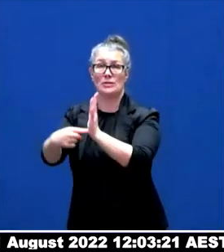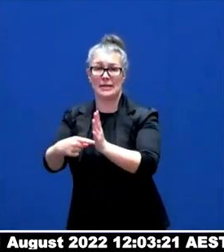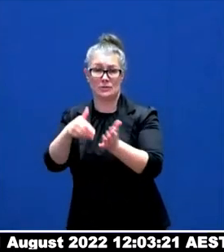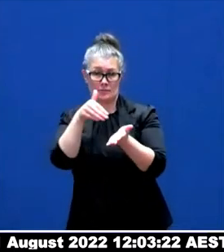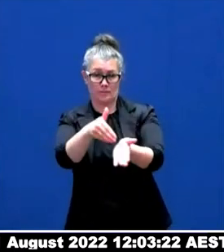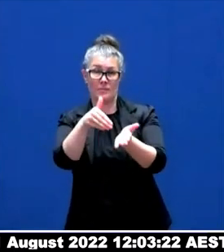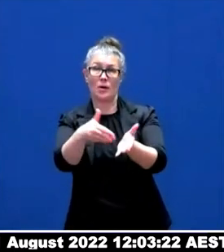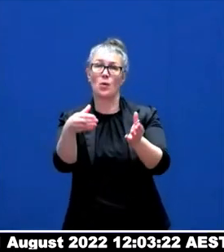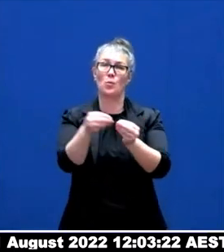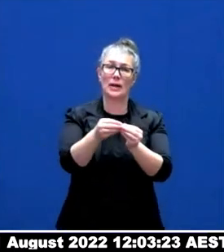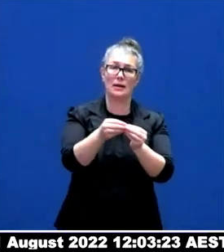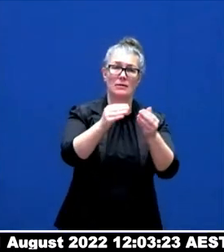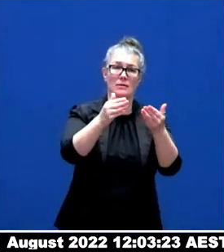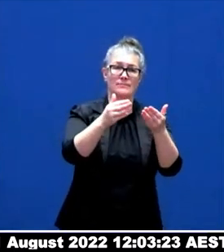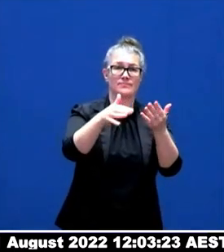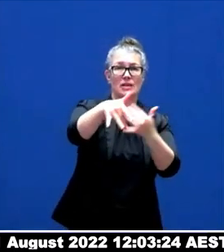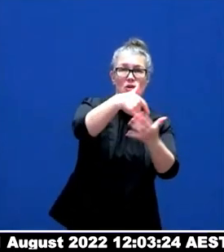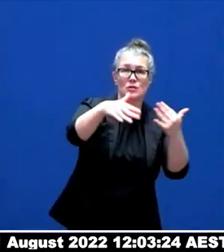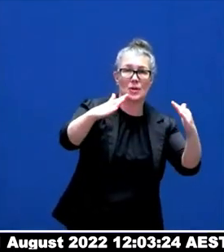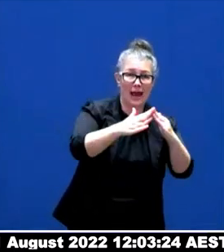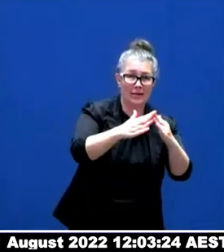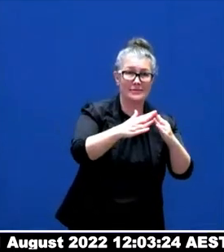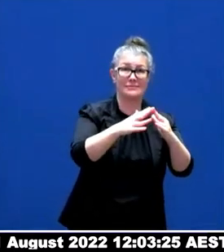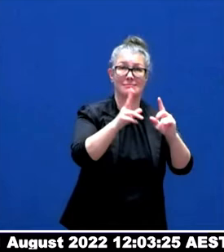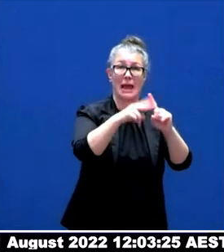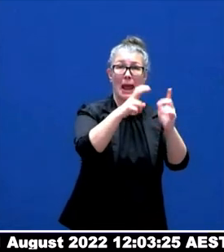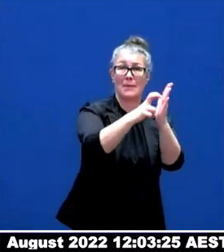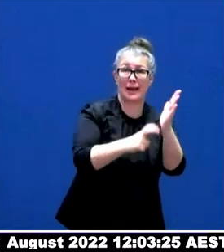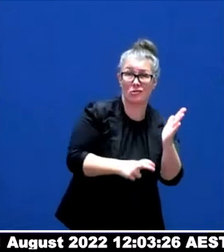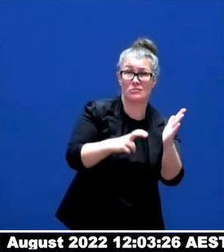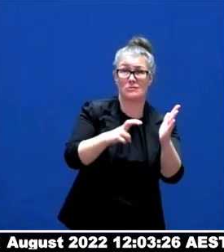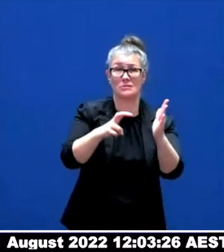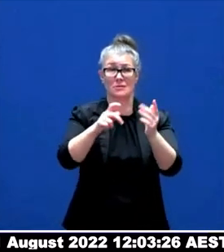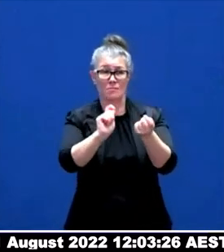housing applications and home modification applications, the Department invested $2